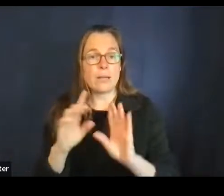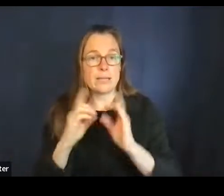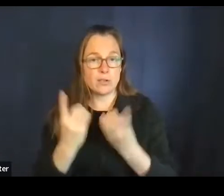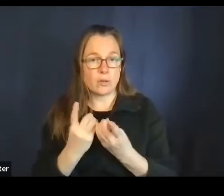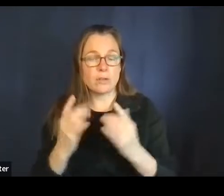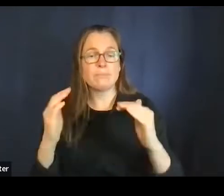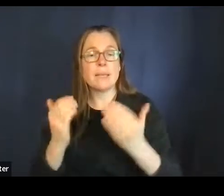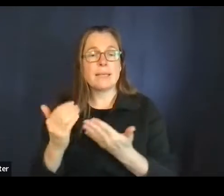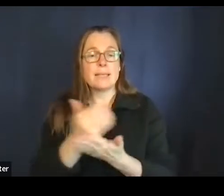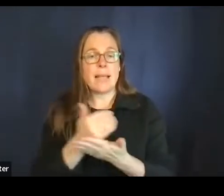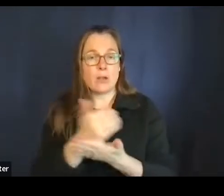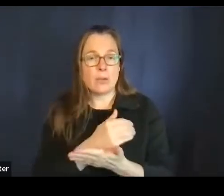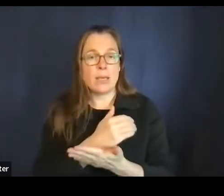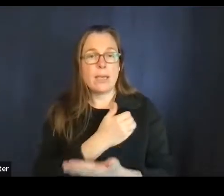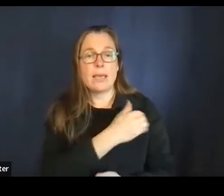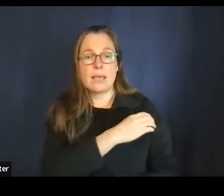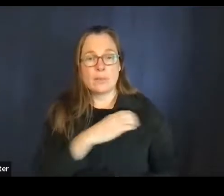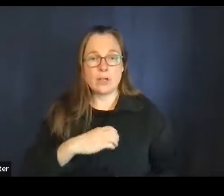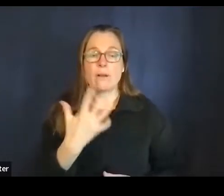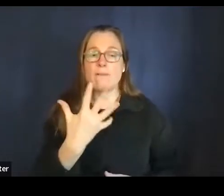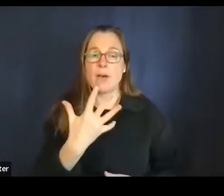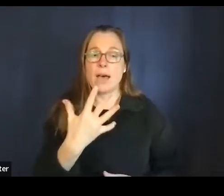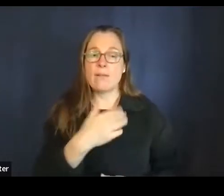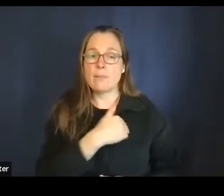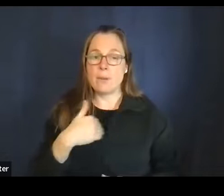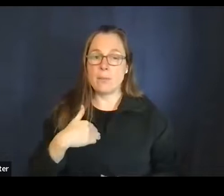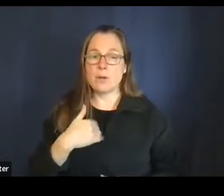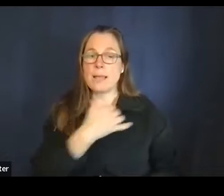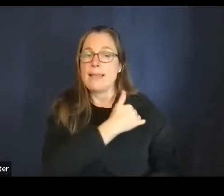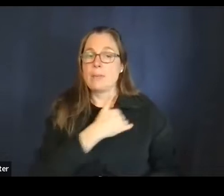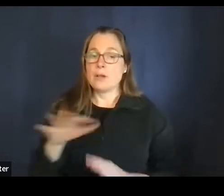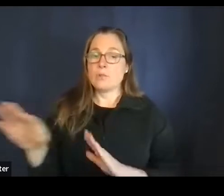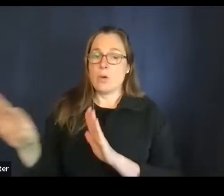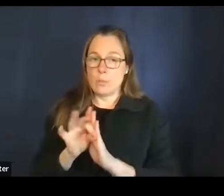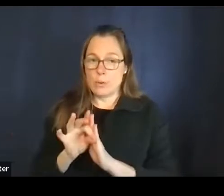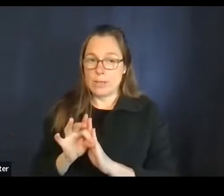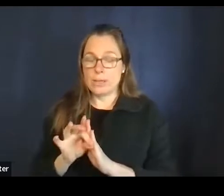Five members appointed by the mayor for the first commission.